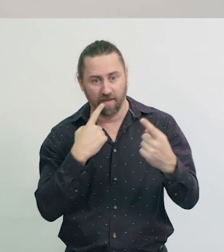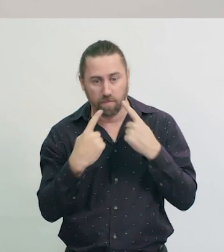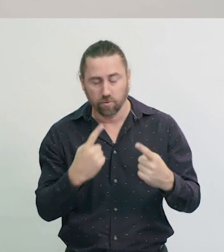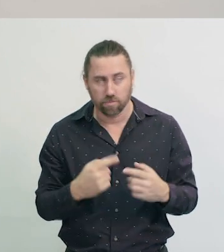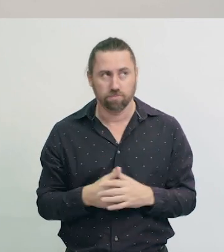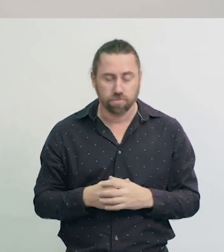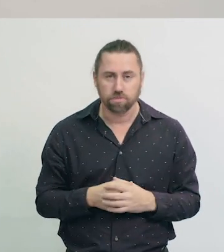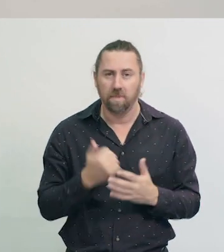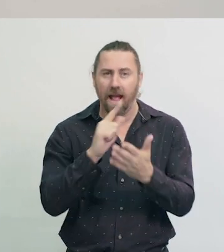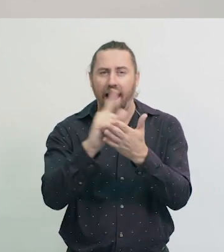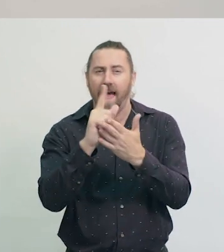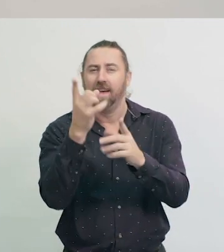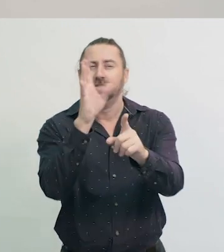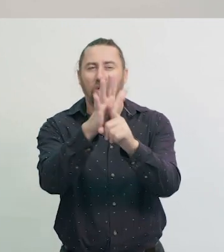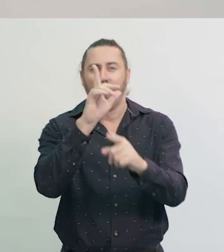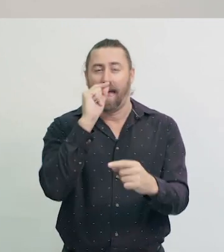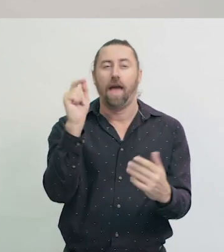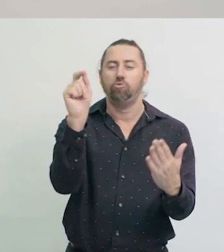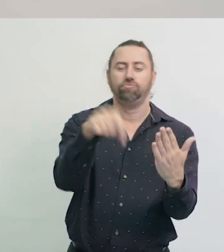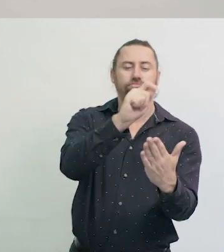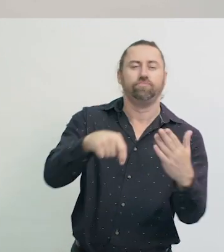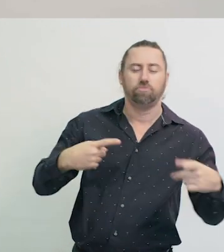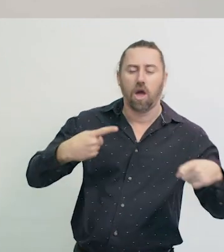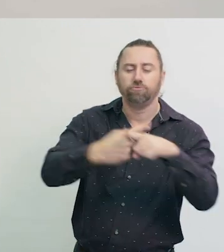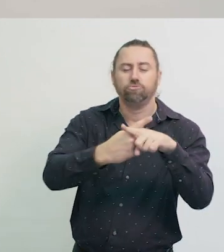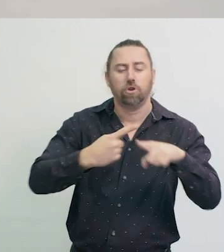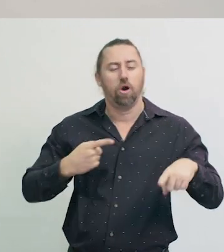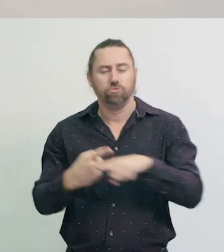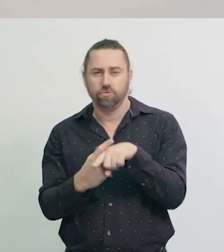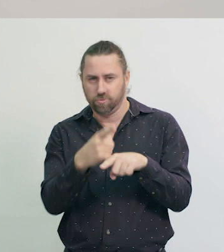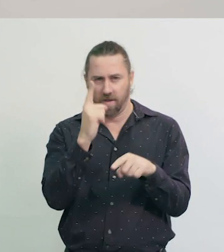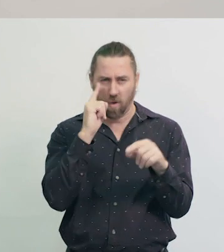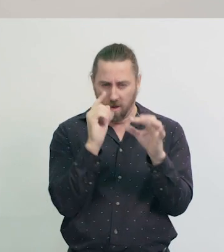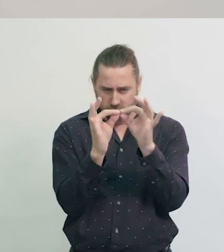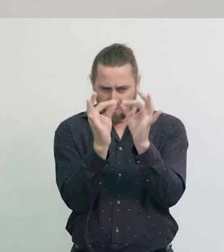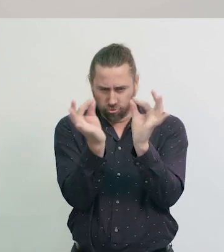Later on, you might like to draw some intersecting lines, and measure one angle.